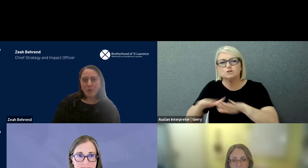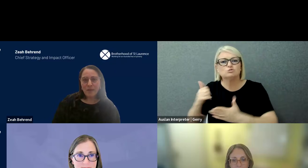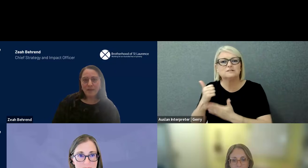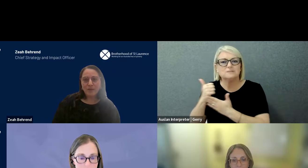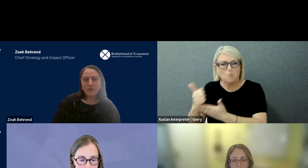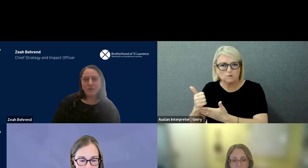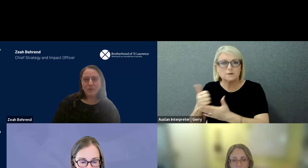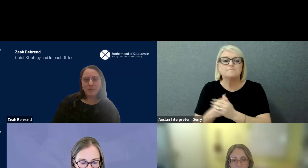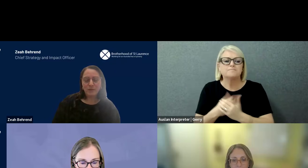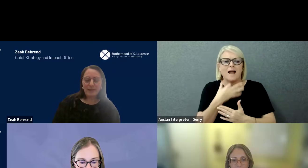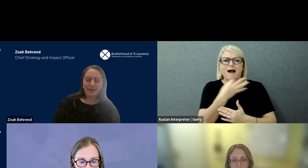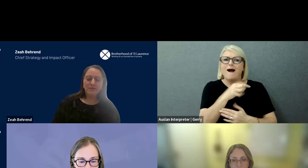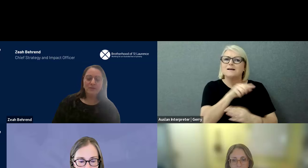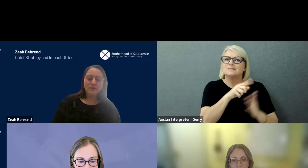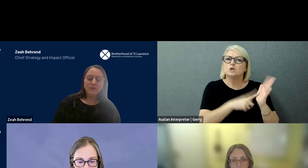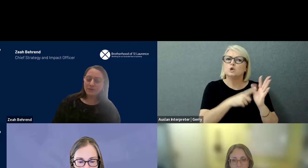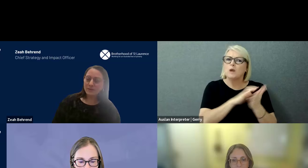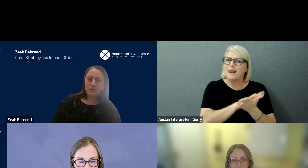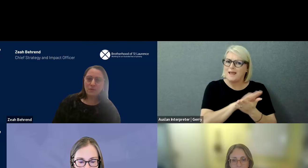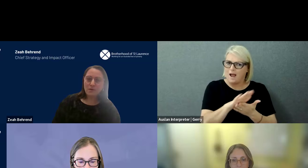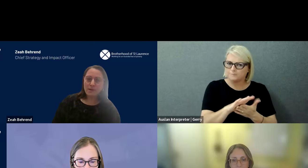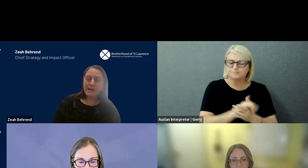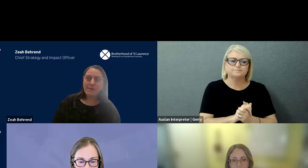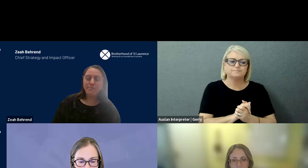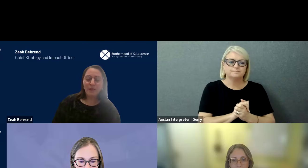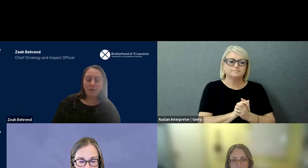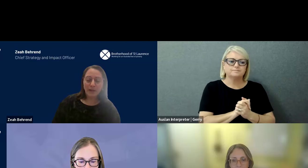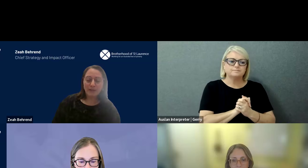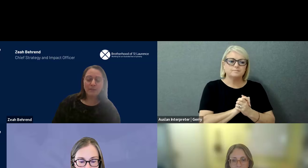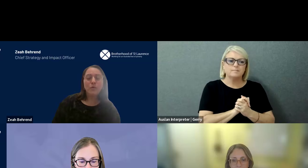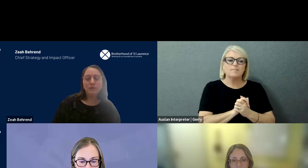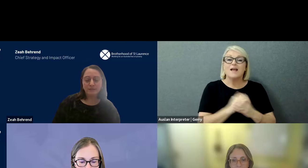I'm hoping I can turn to you now. So lots of talk around the importance